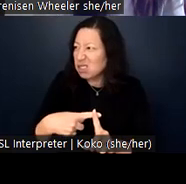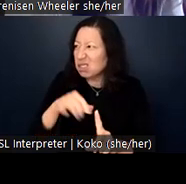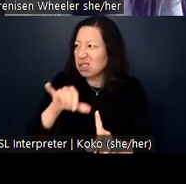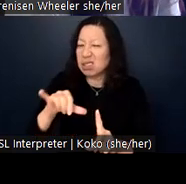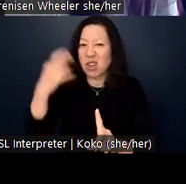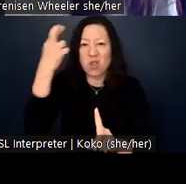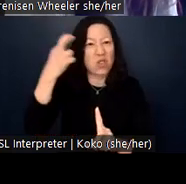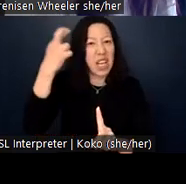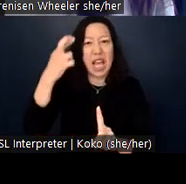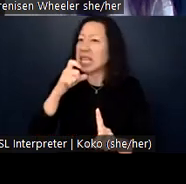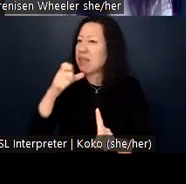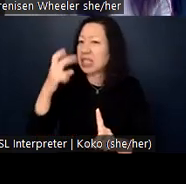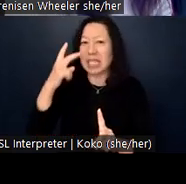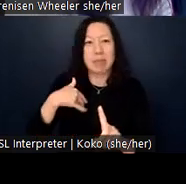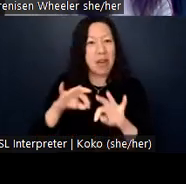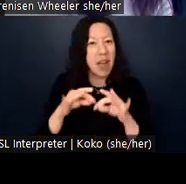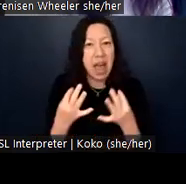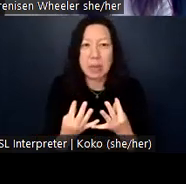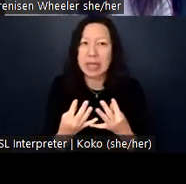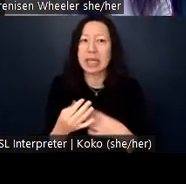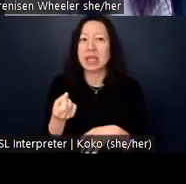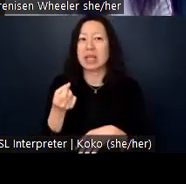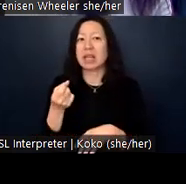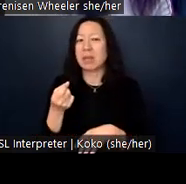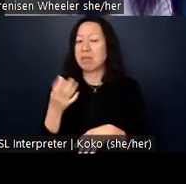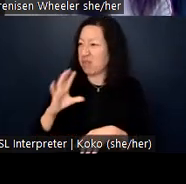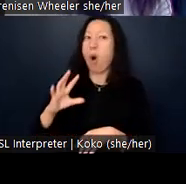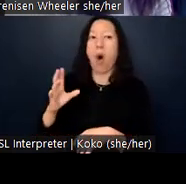see them every other week so what mine. 12:25:38 Takes some more time to become more